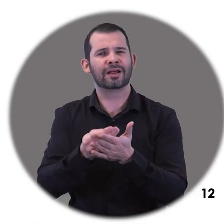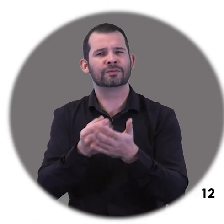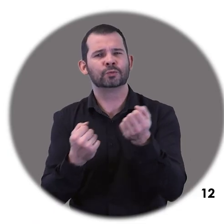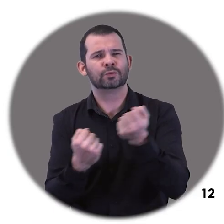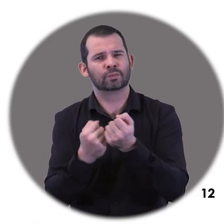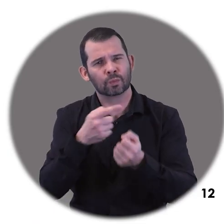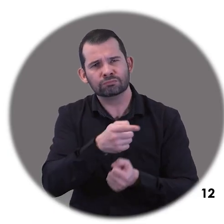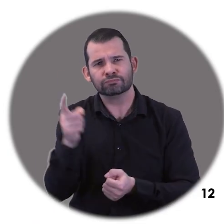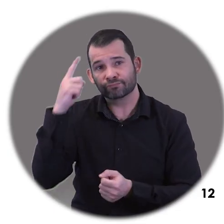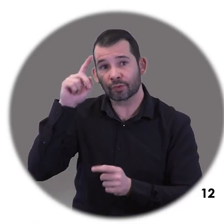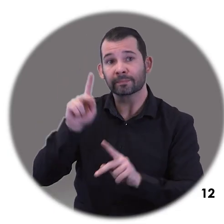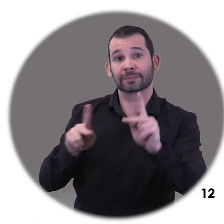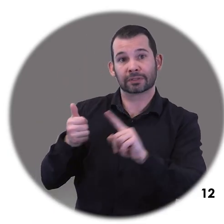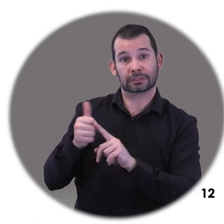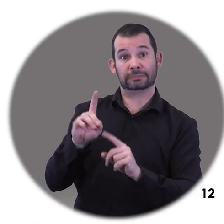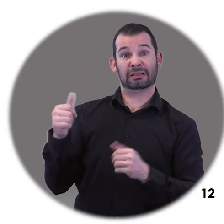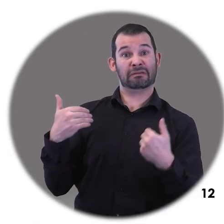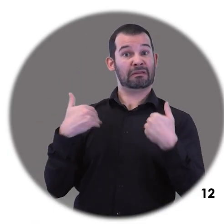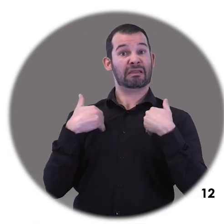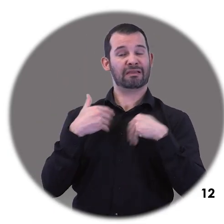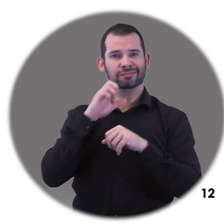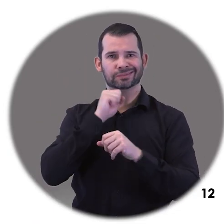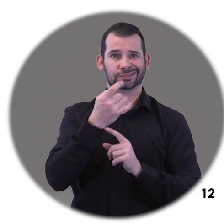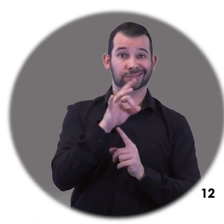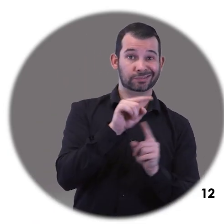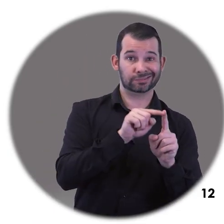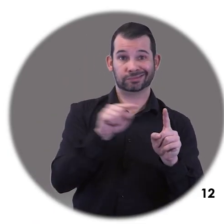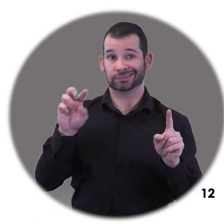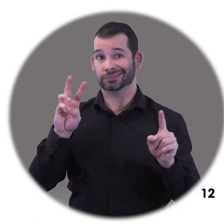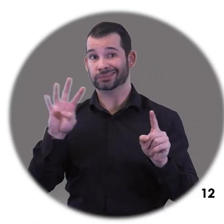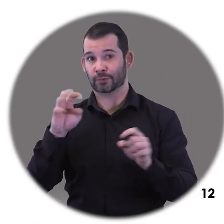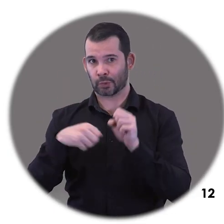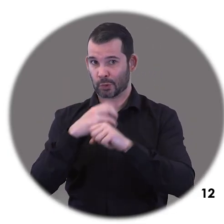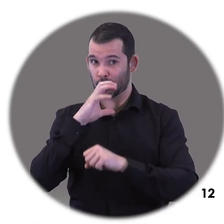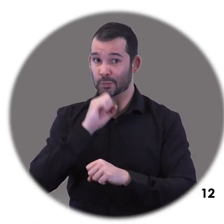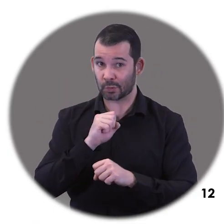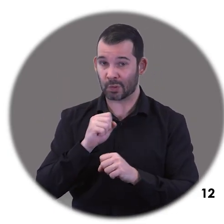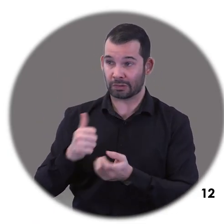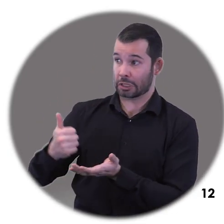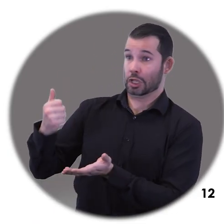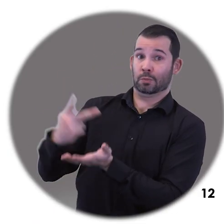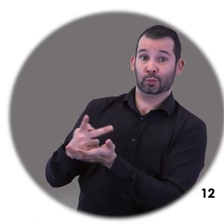financial support to persons with disabilities who are 18–64 years old,